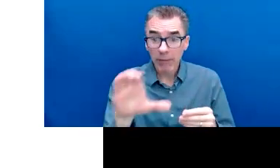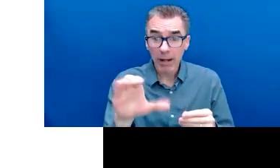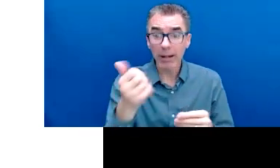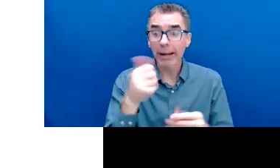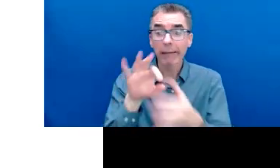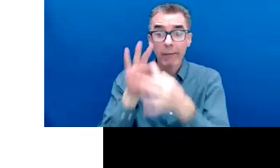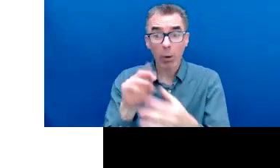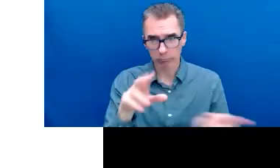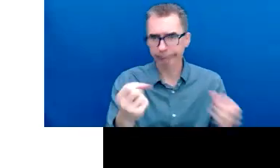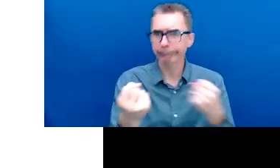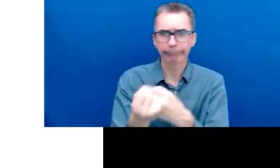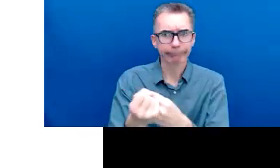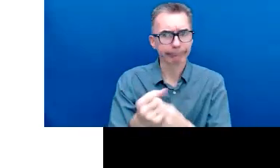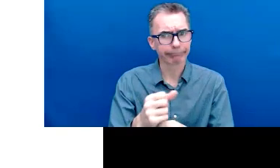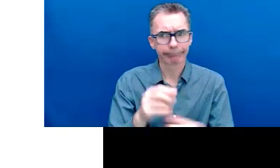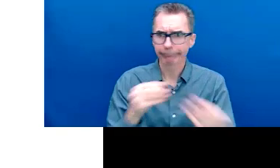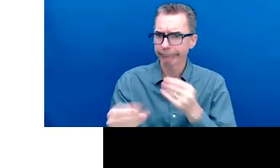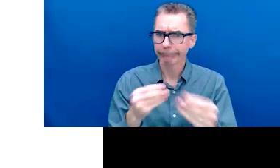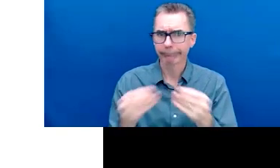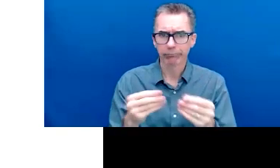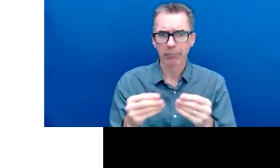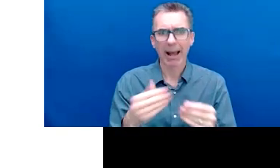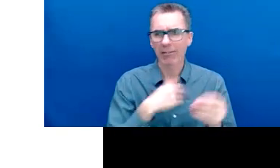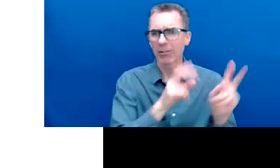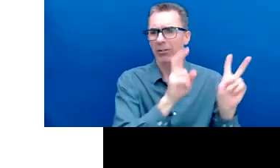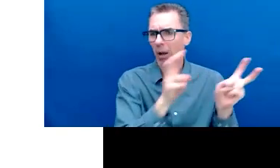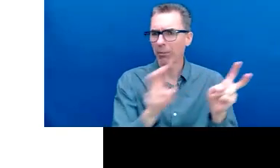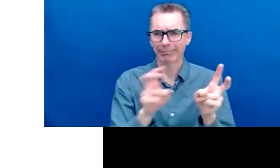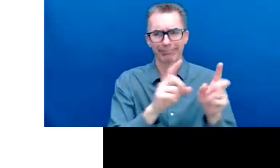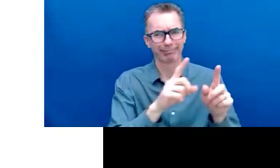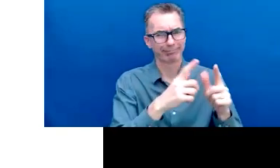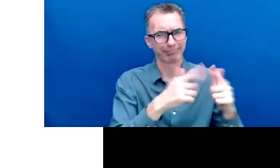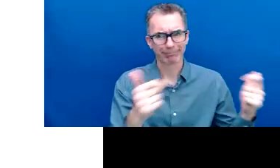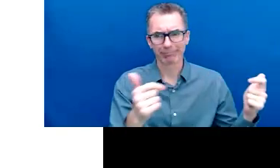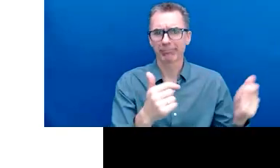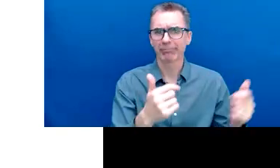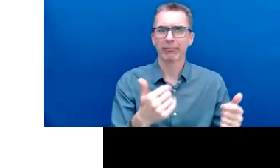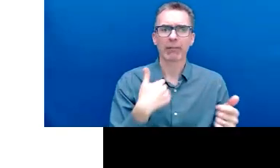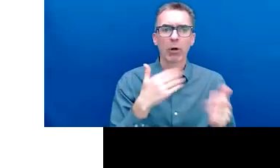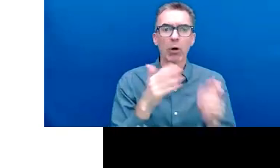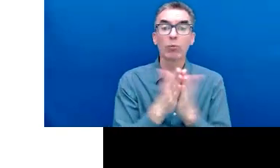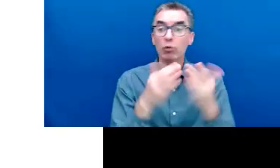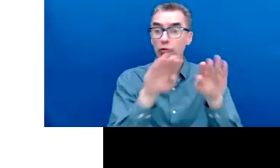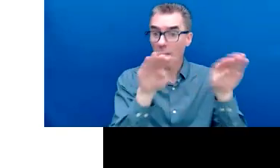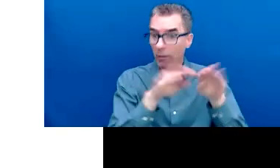And they cover a wide variety of topics as well. There's different bookshelves that you can browse, and look through.